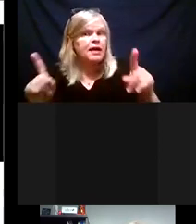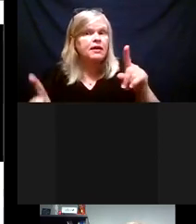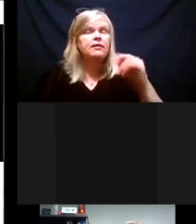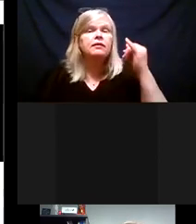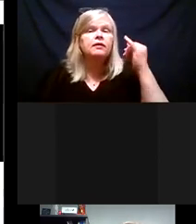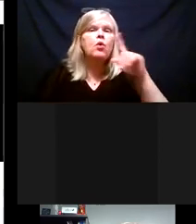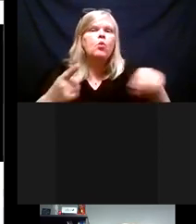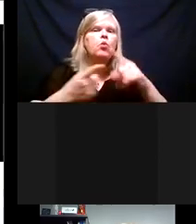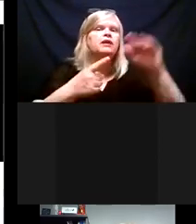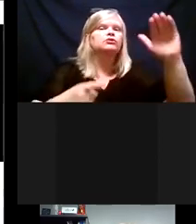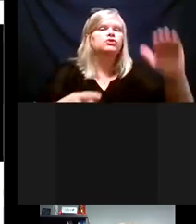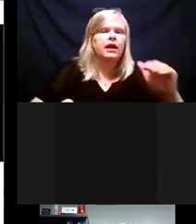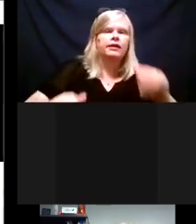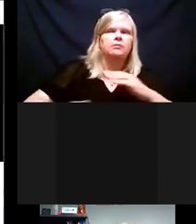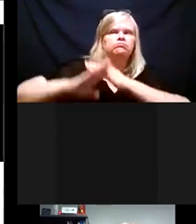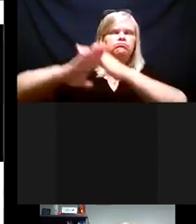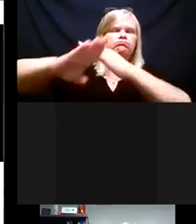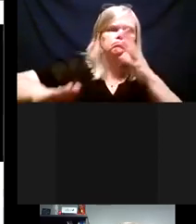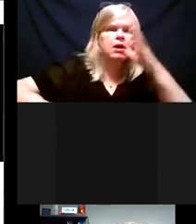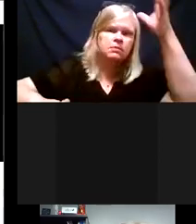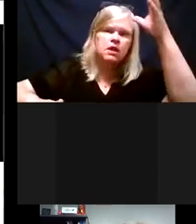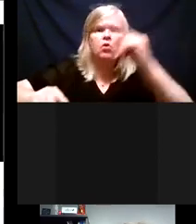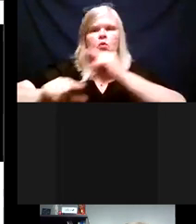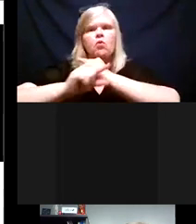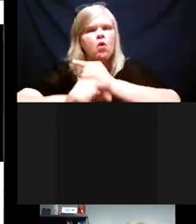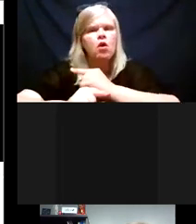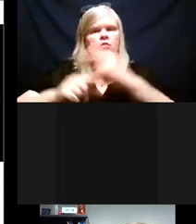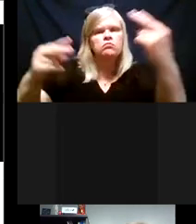CHILD PREVENT PARENTS FROM GETTING INFORMATION.